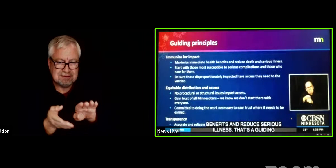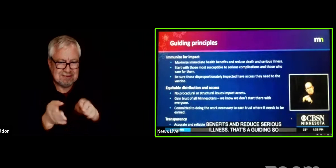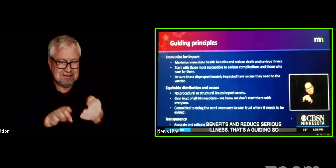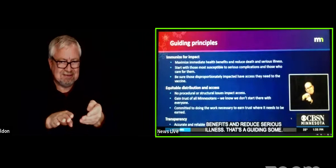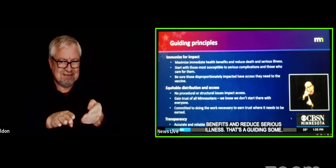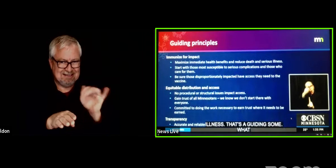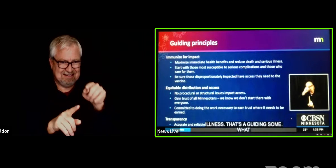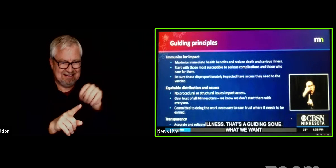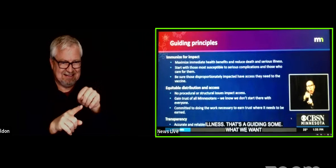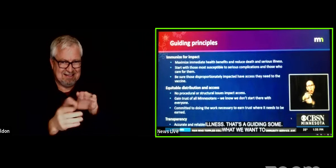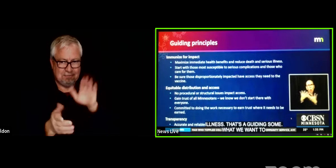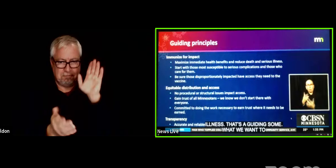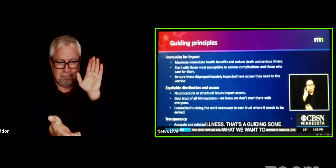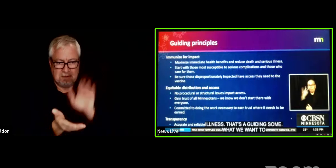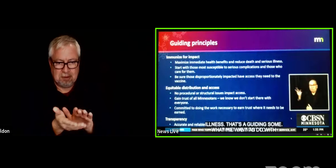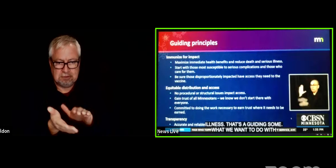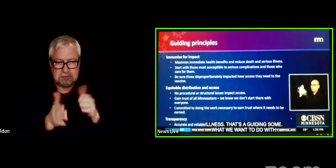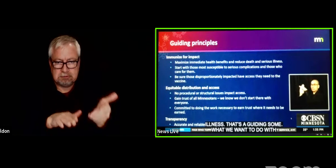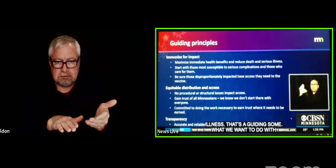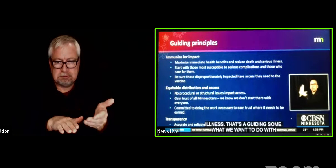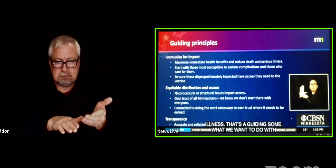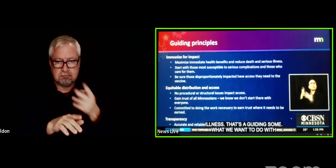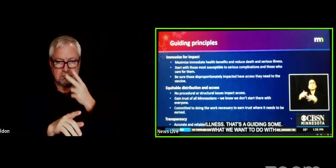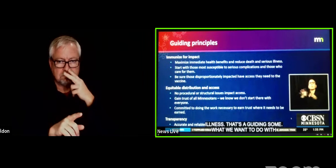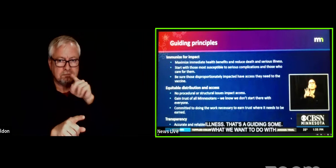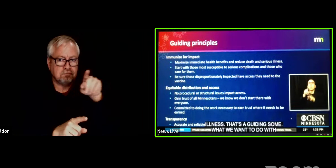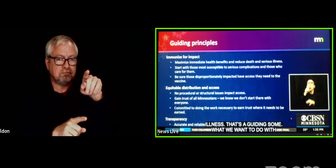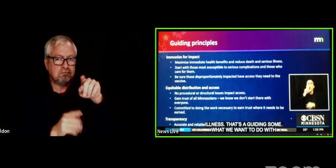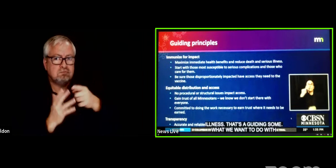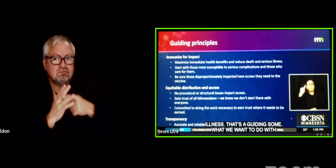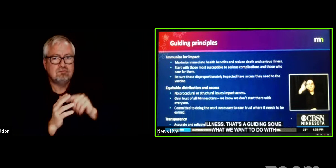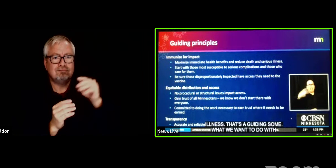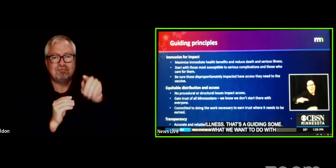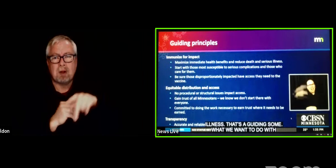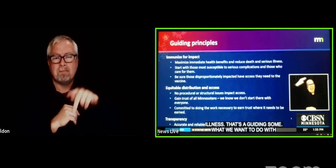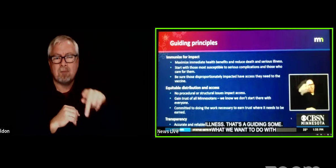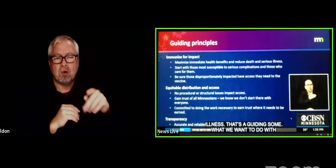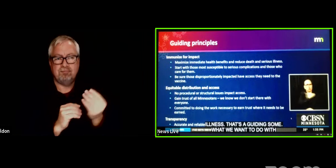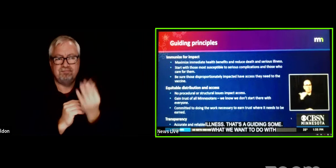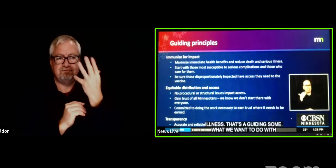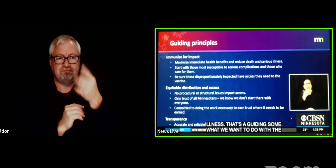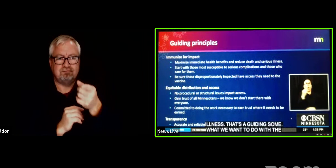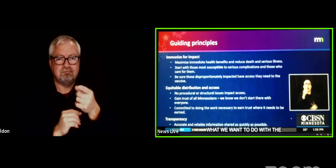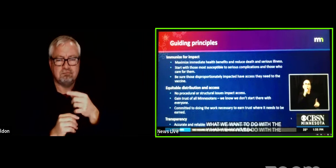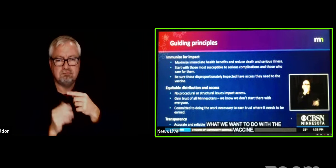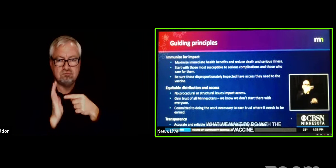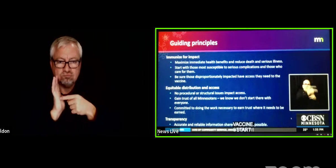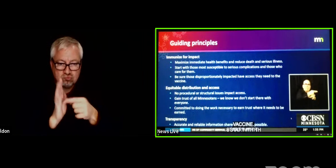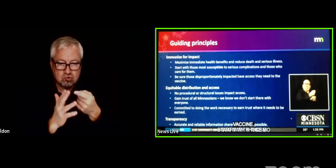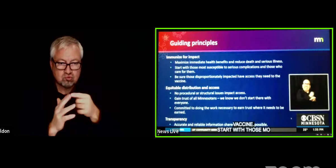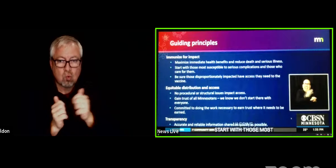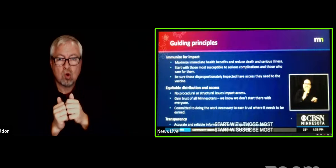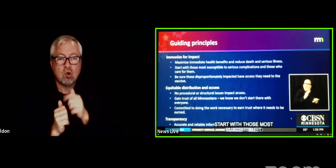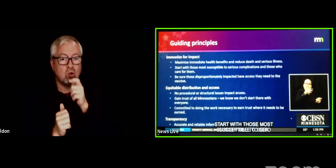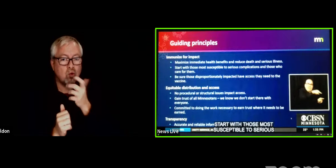TO SERIOUS COMPLICATIONS AND THOSE WHO CARE FOR THEM. THAT'S HOW THEY'RE COMING UP. YOU'LL HEAR FROM DIRECTOR EHRESMANN ABOUT